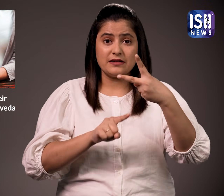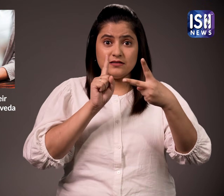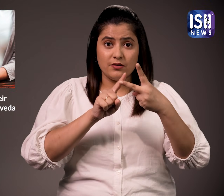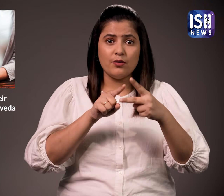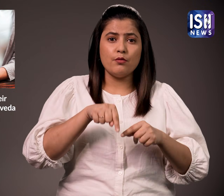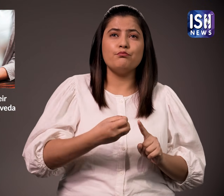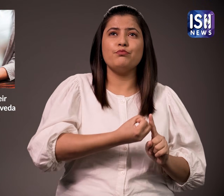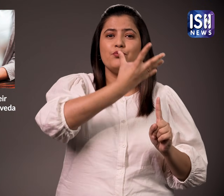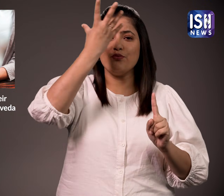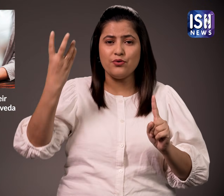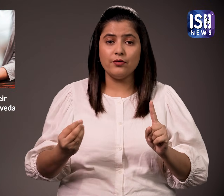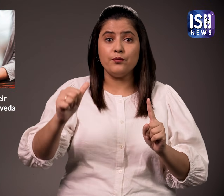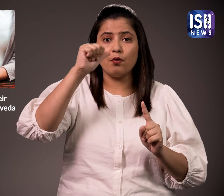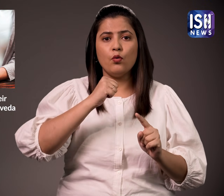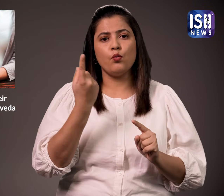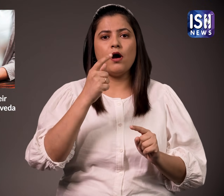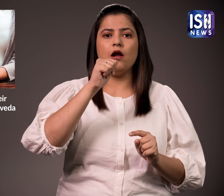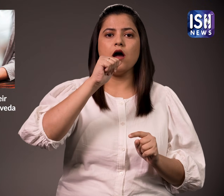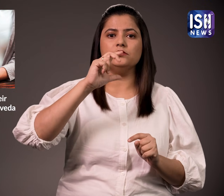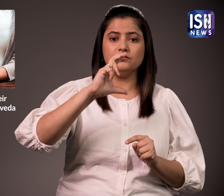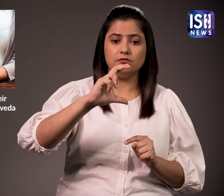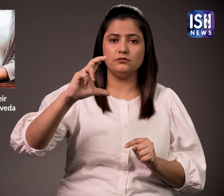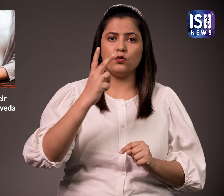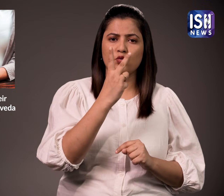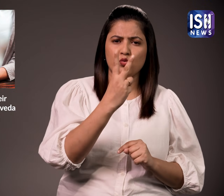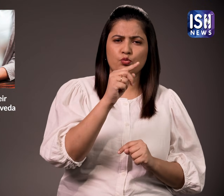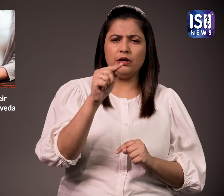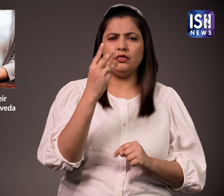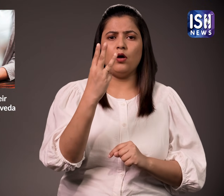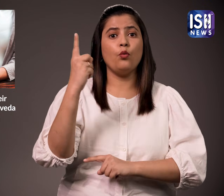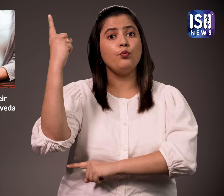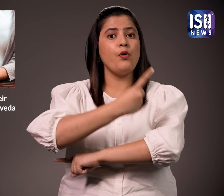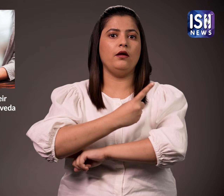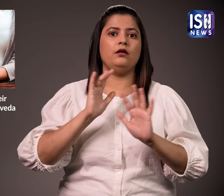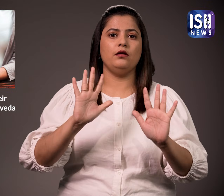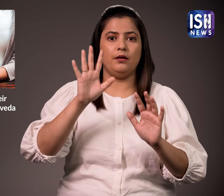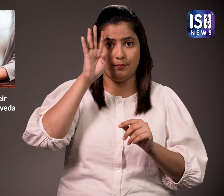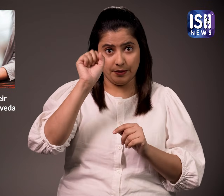2. Drink only 2-3 glasses of infused water in a day.